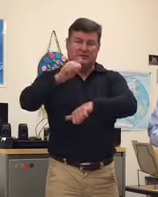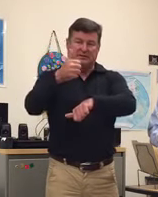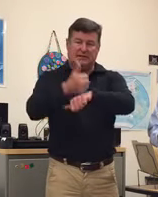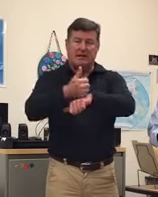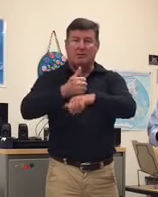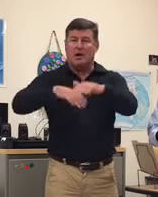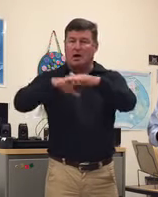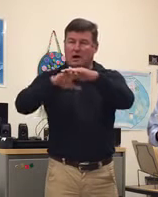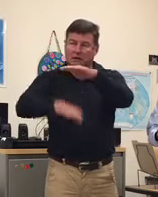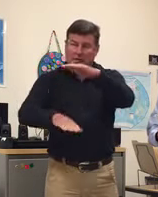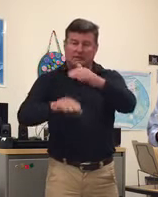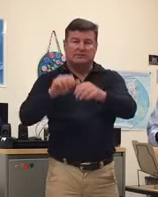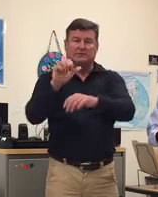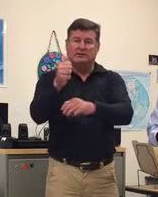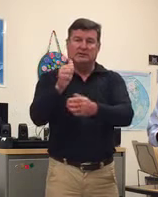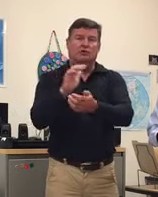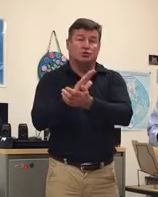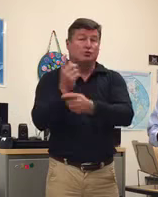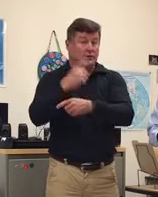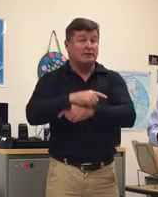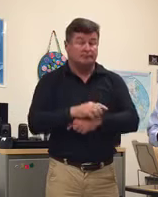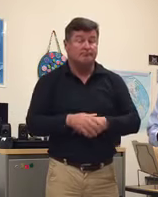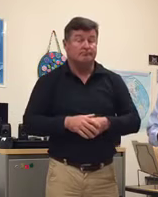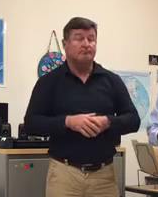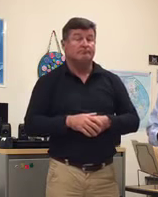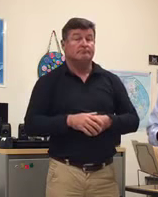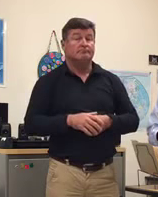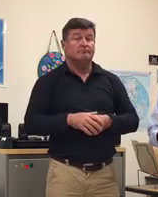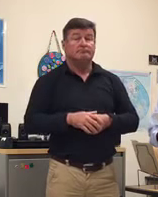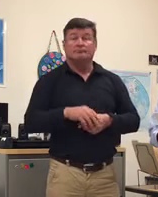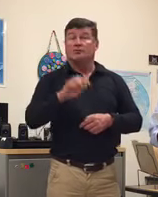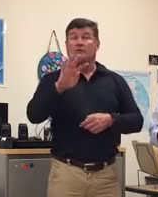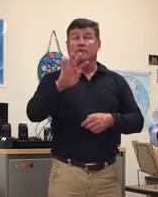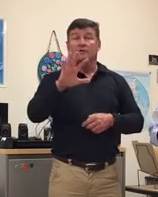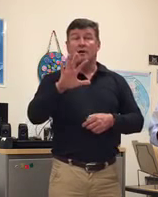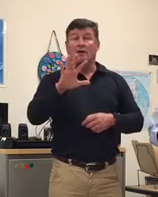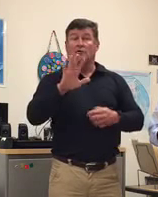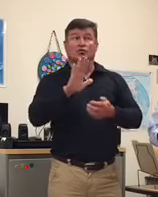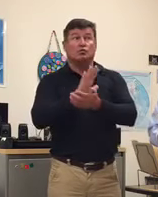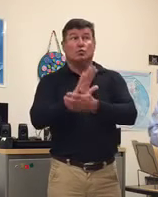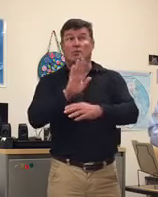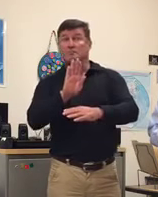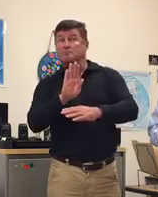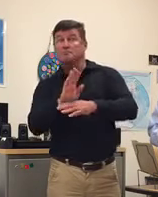all that equipment must be in place within 10 school days of that new school year.